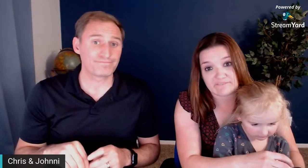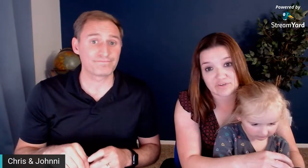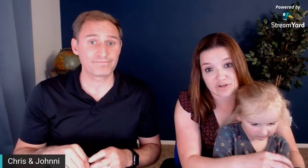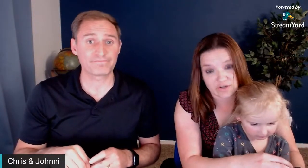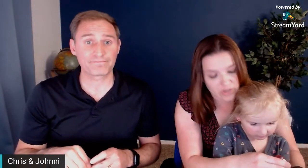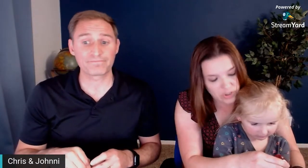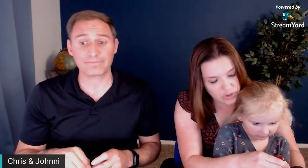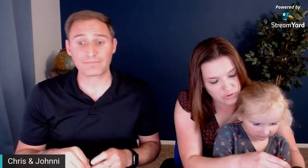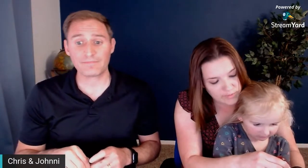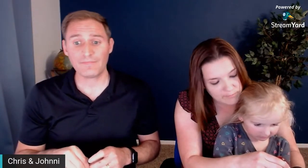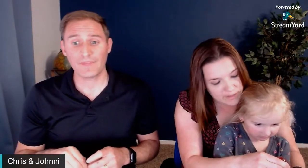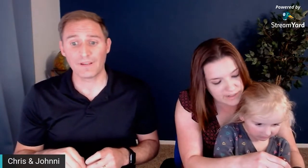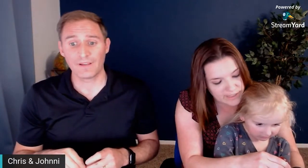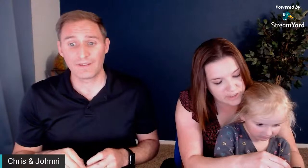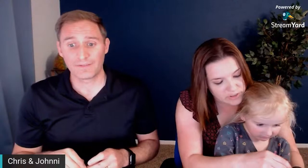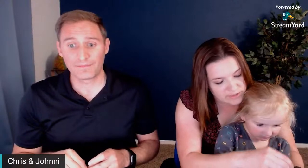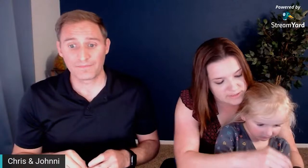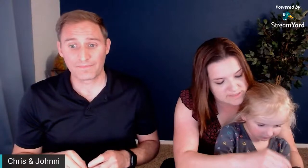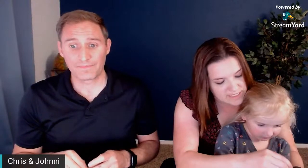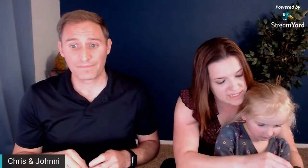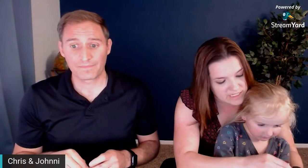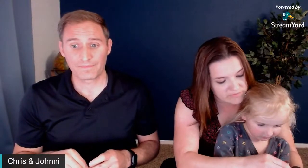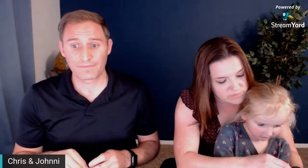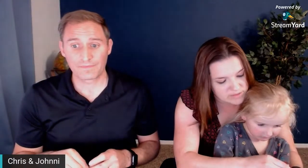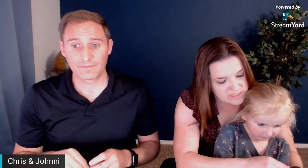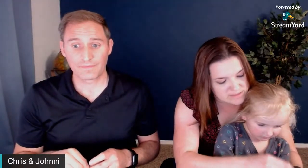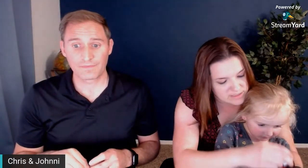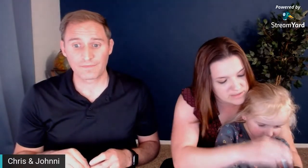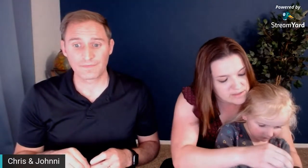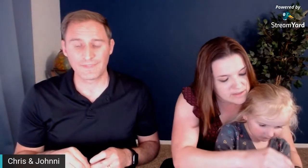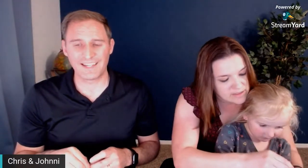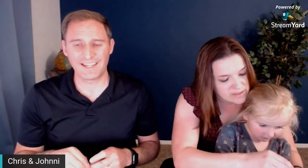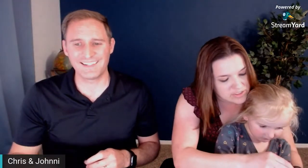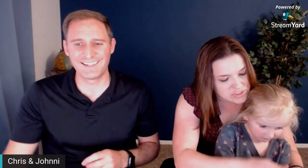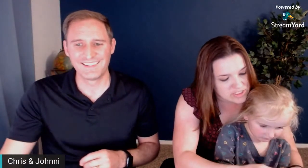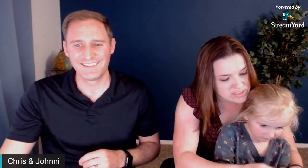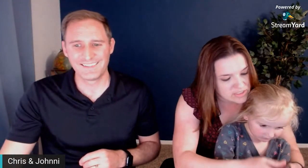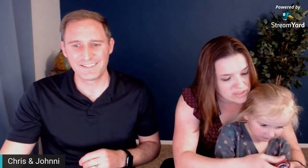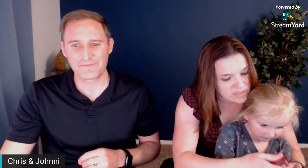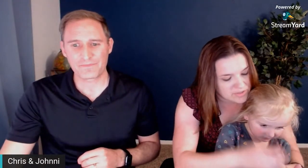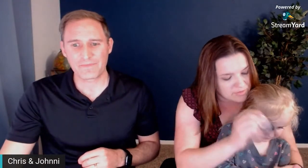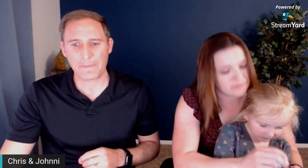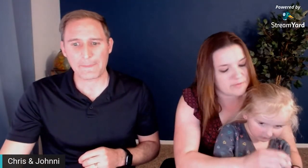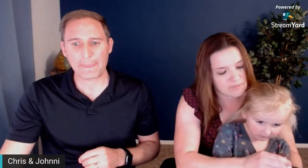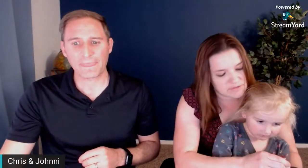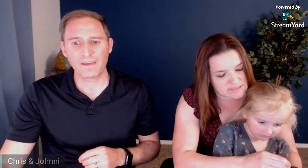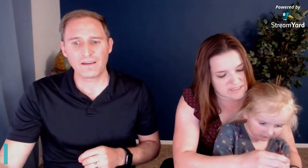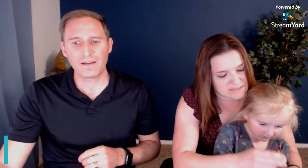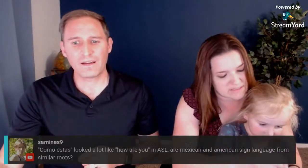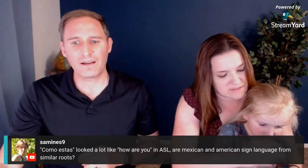ever oh my goodness i can't even with that sign it's just adorable why won't this hand sanitizer